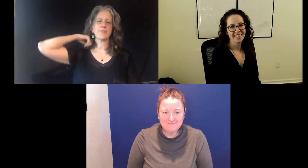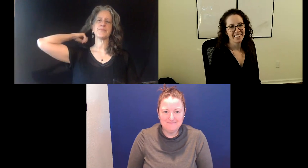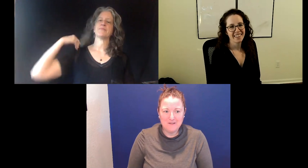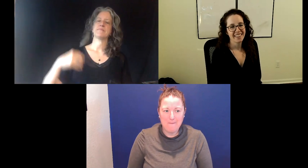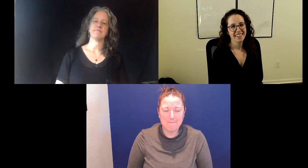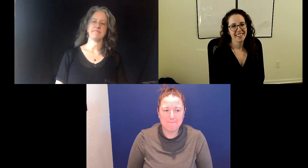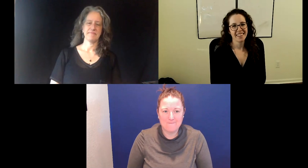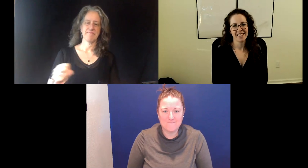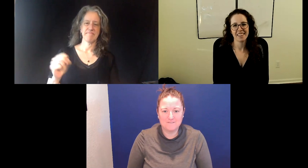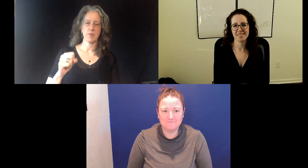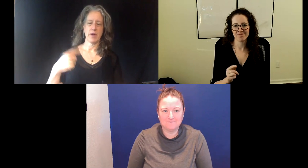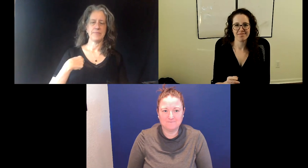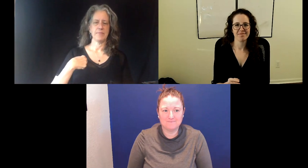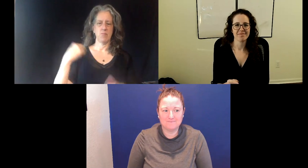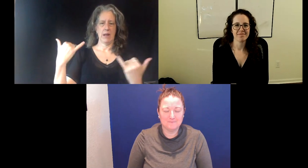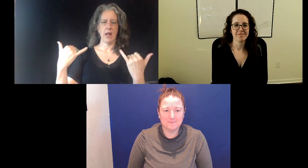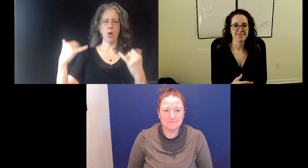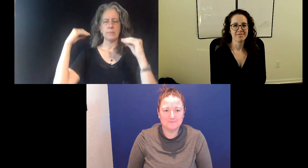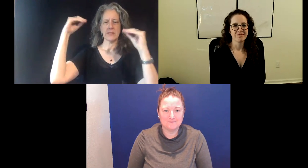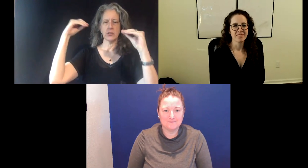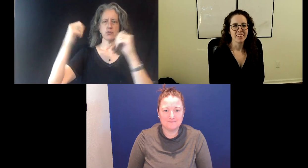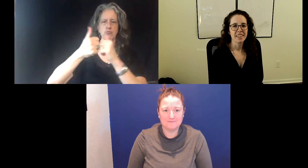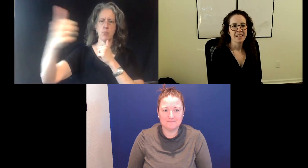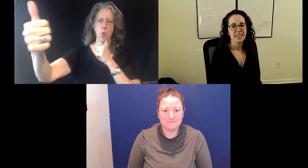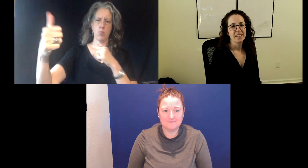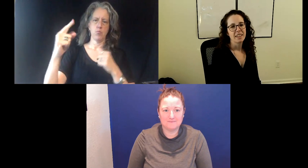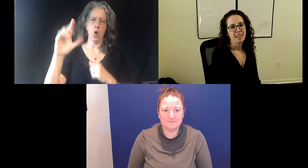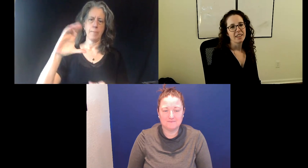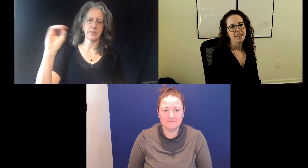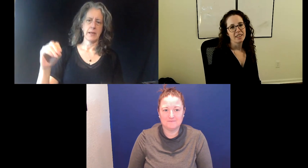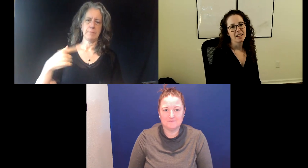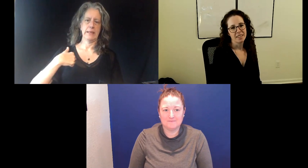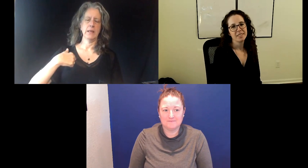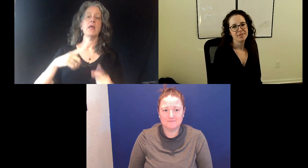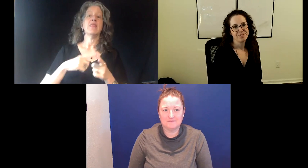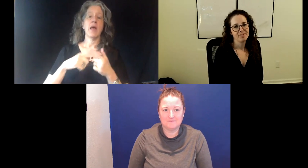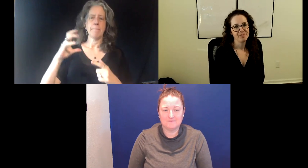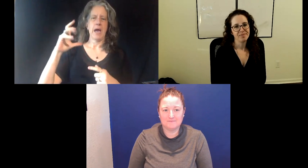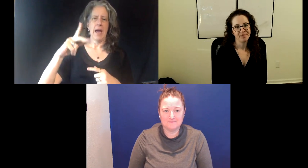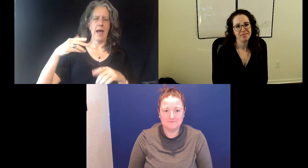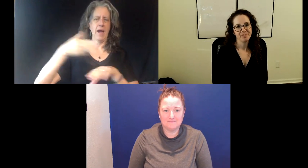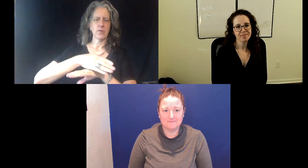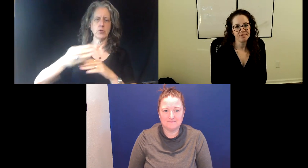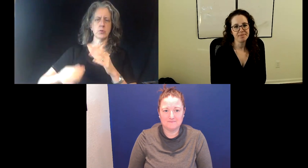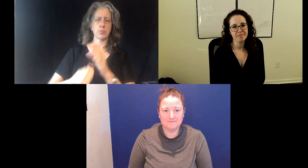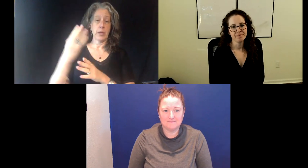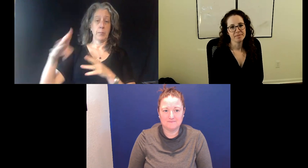jump between all three and i know right now that we're teaching i'm teaching remote um with the